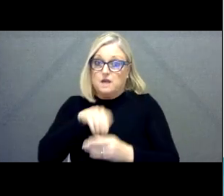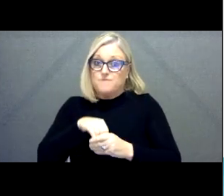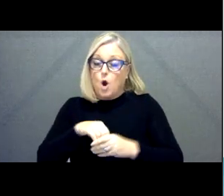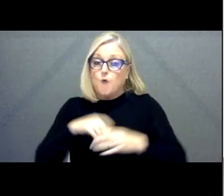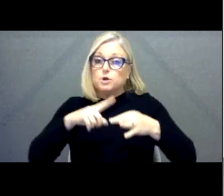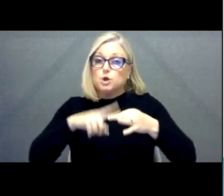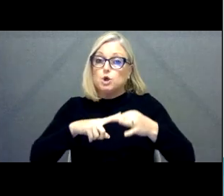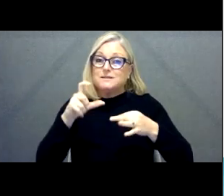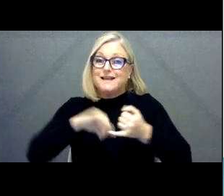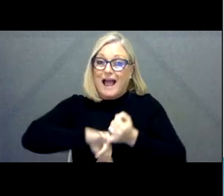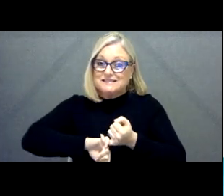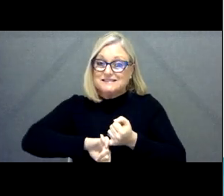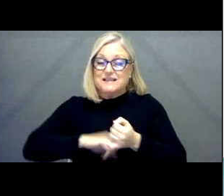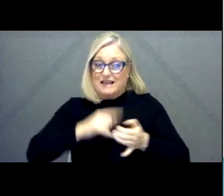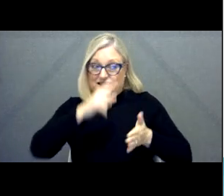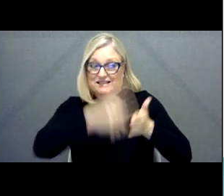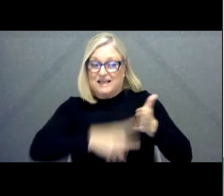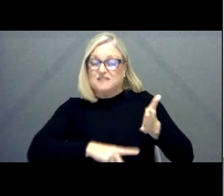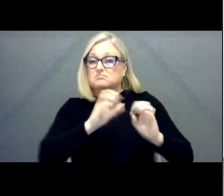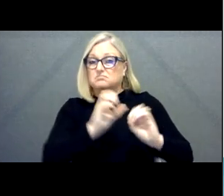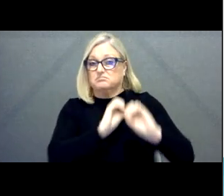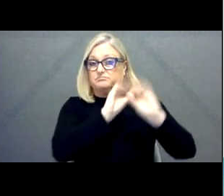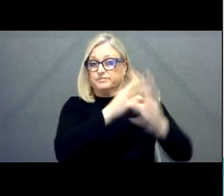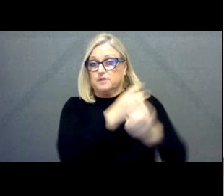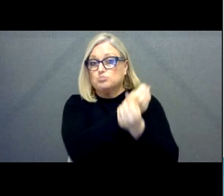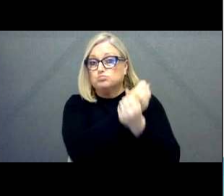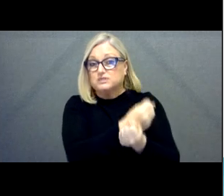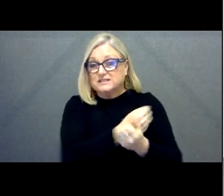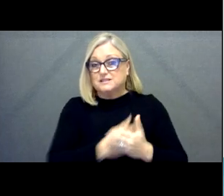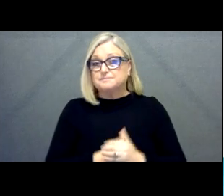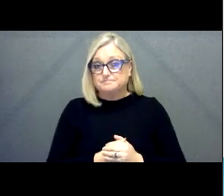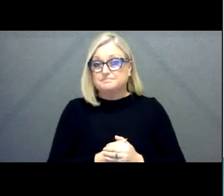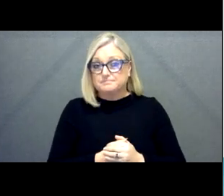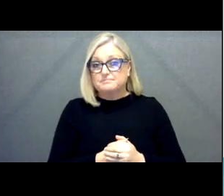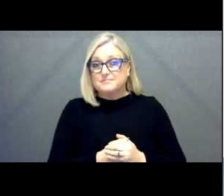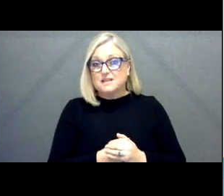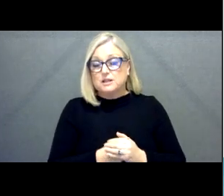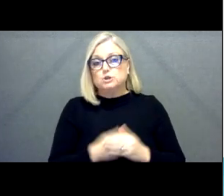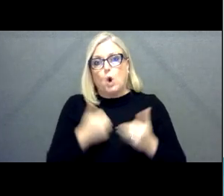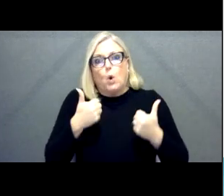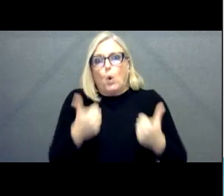sentence of imprisonment um so we can see there the benefit that people get out of doing the